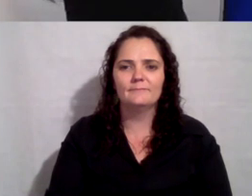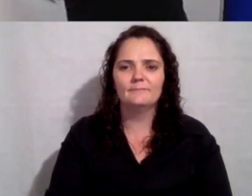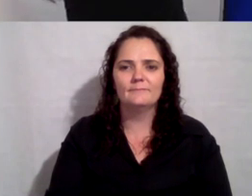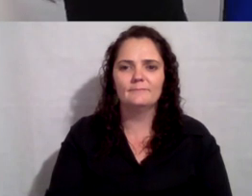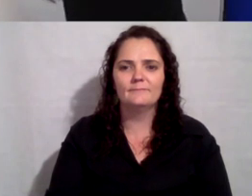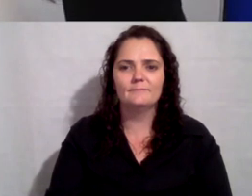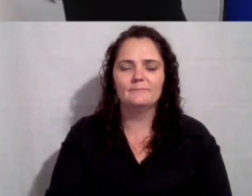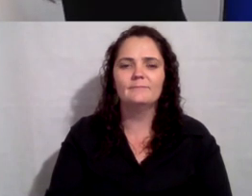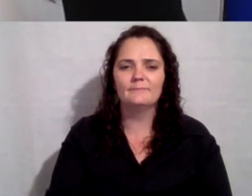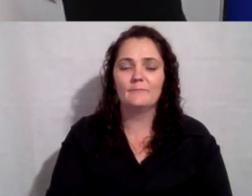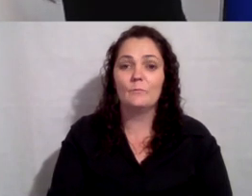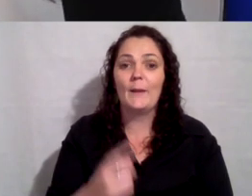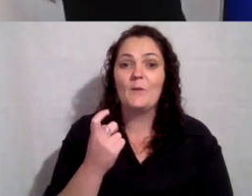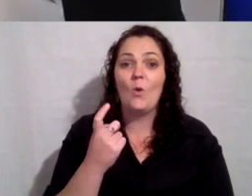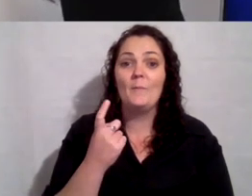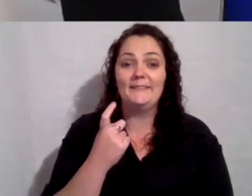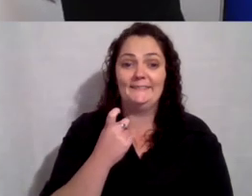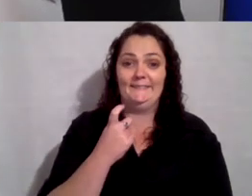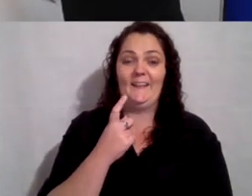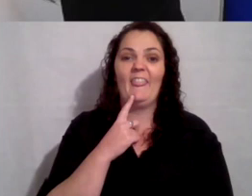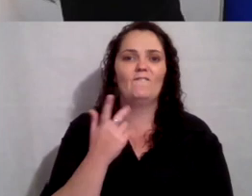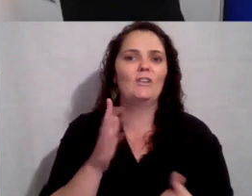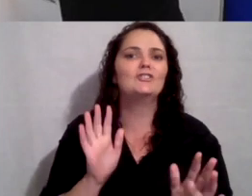Alright another minute, we're calling this one done